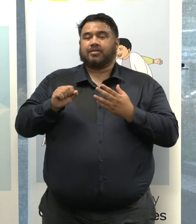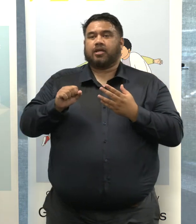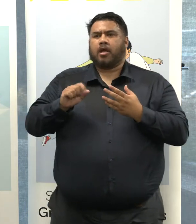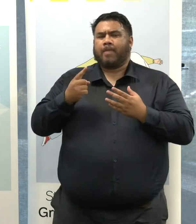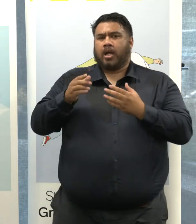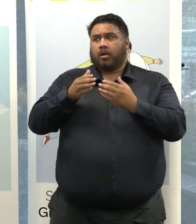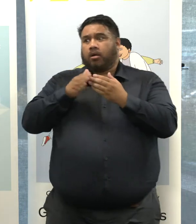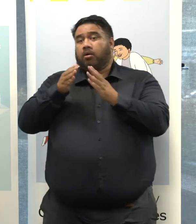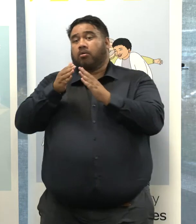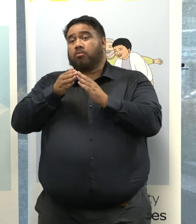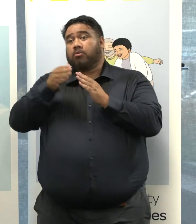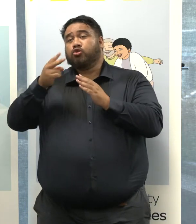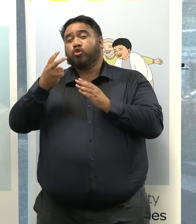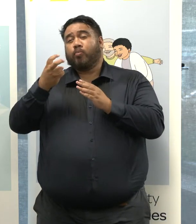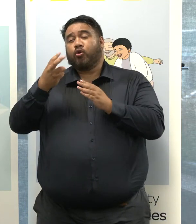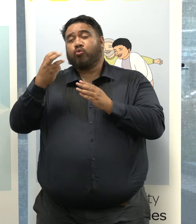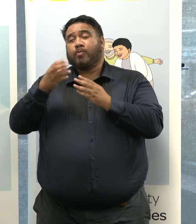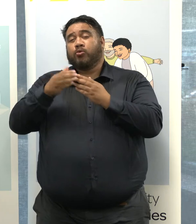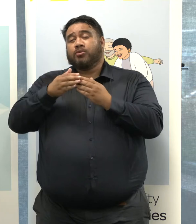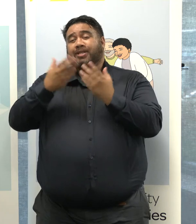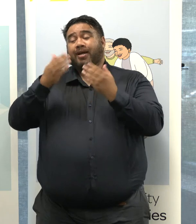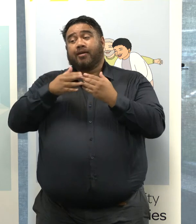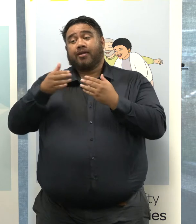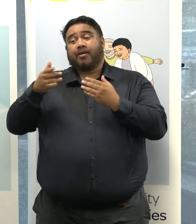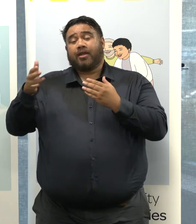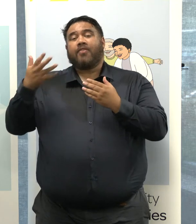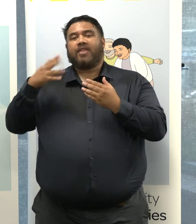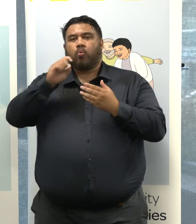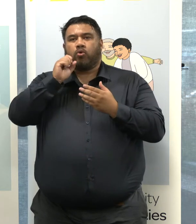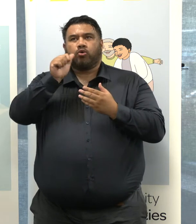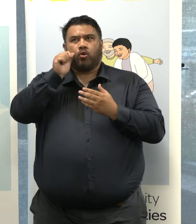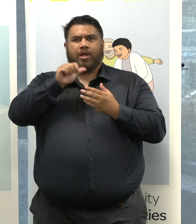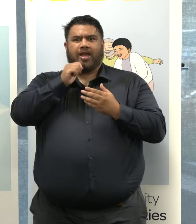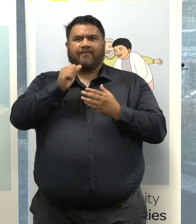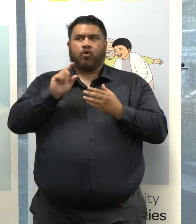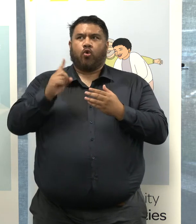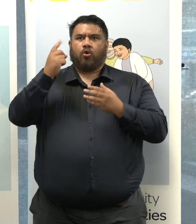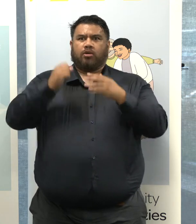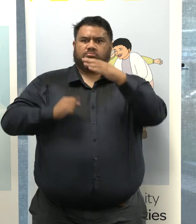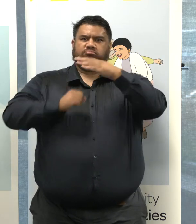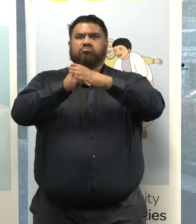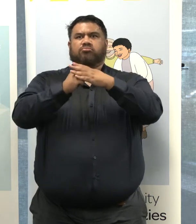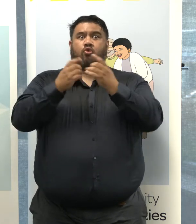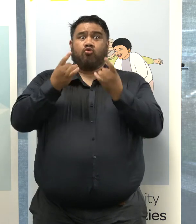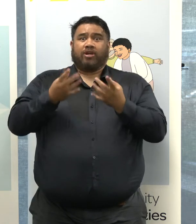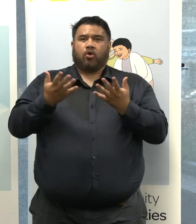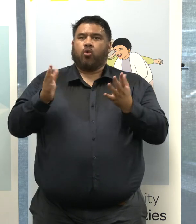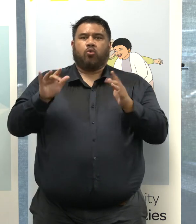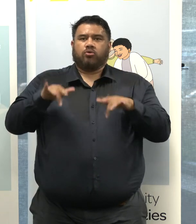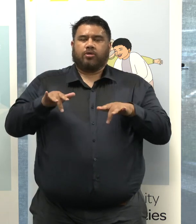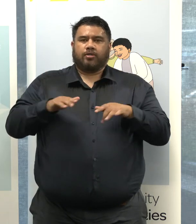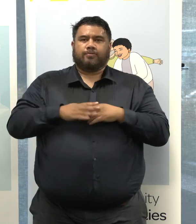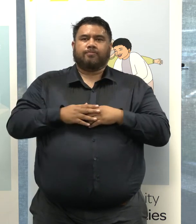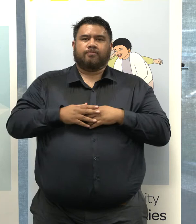days. We will know in two or three